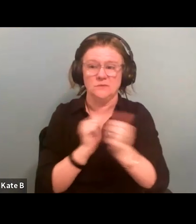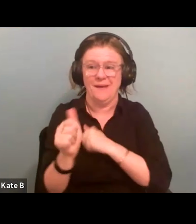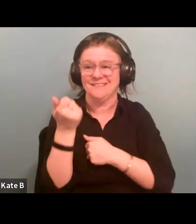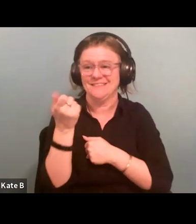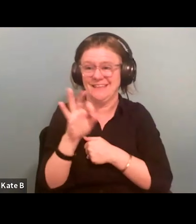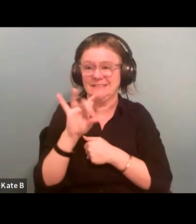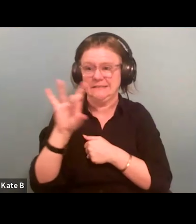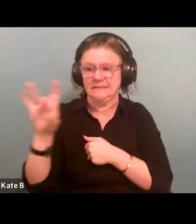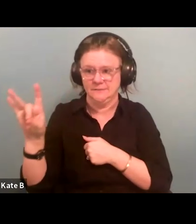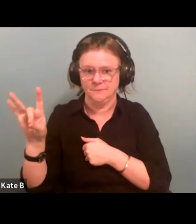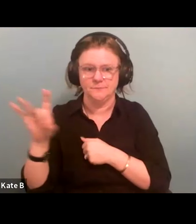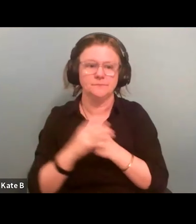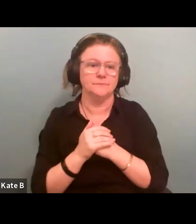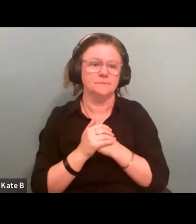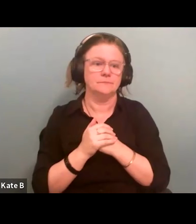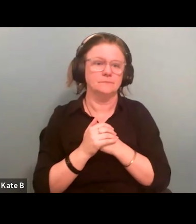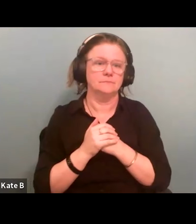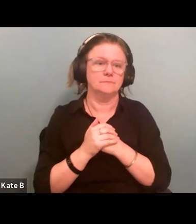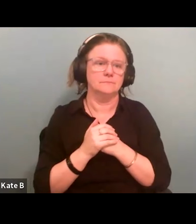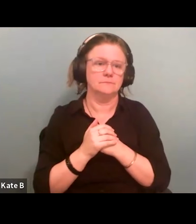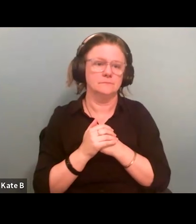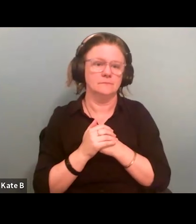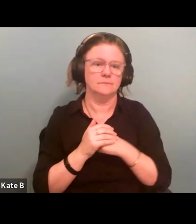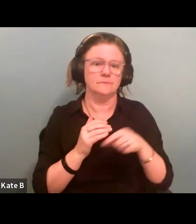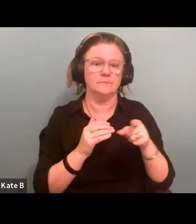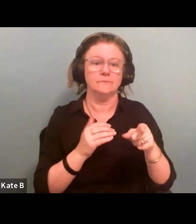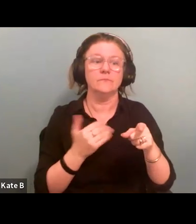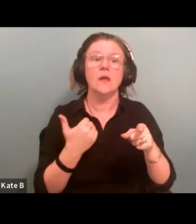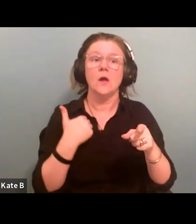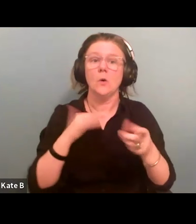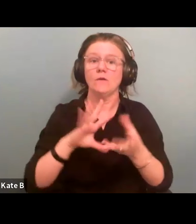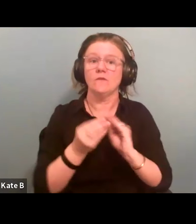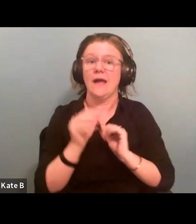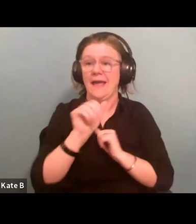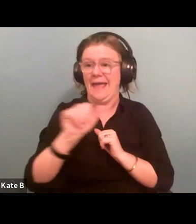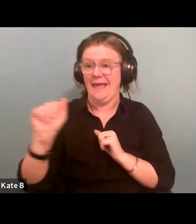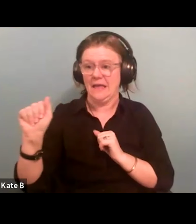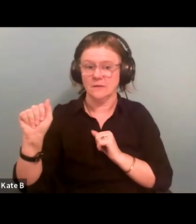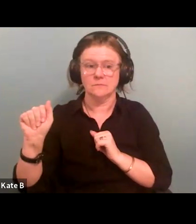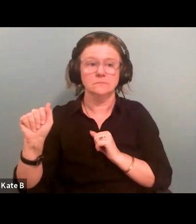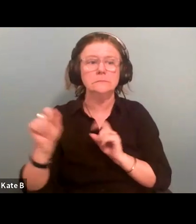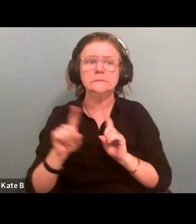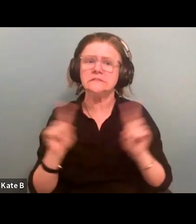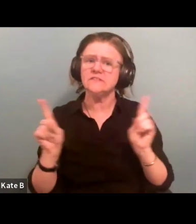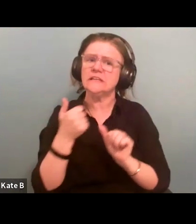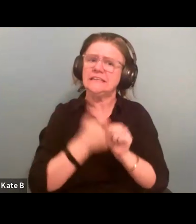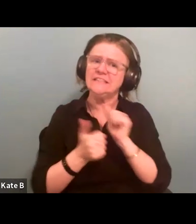The Area Agencies on Aging throughout Pennsylvania are a little different in each county.